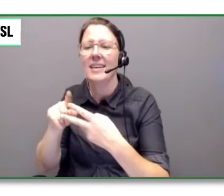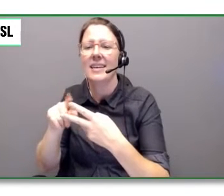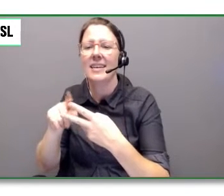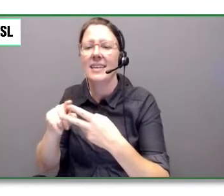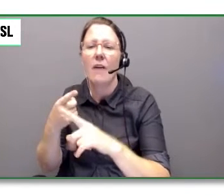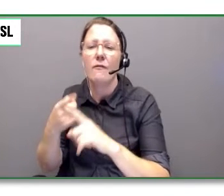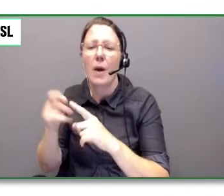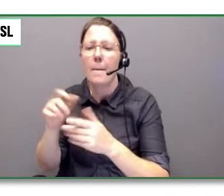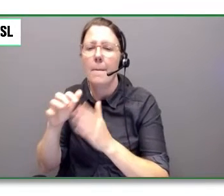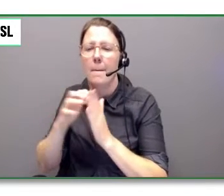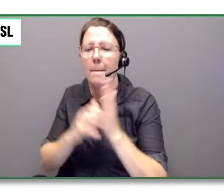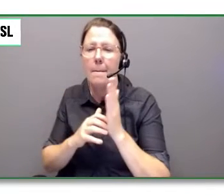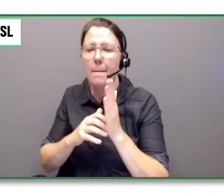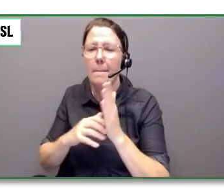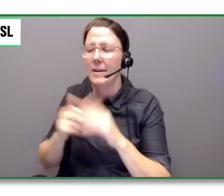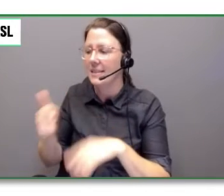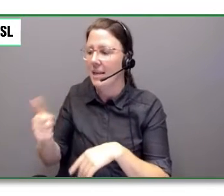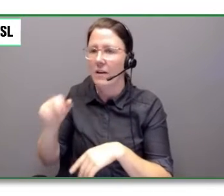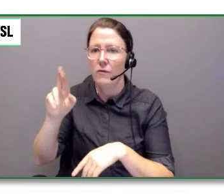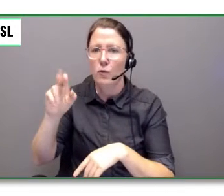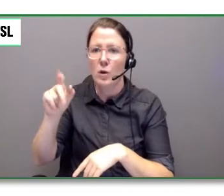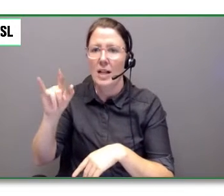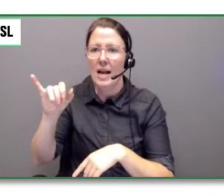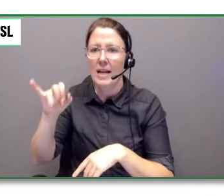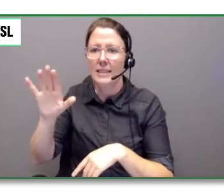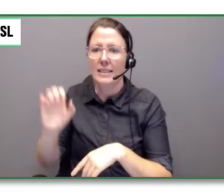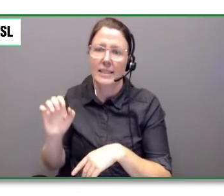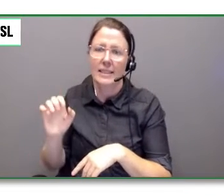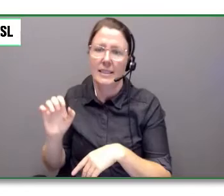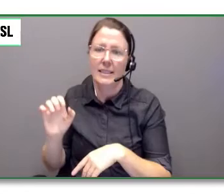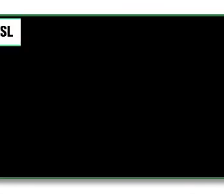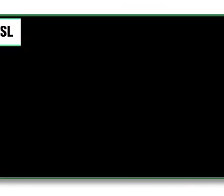to just about any psychopath who feels he is possessed by genius.